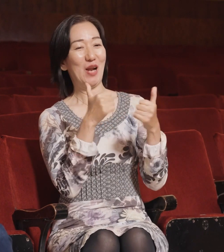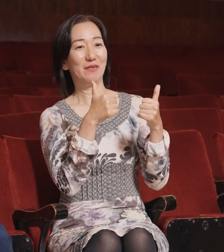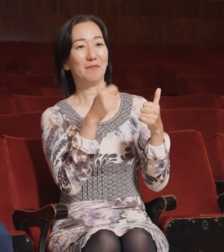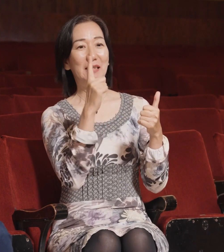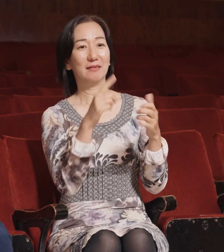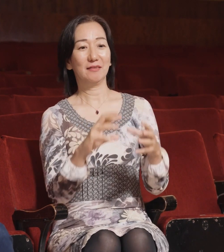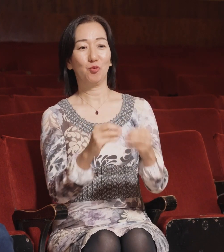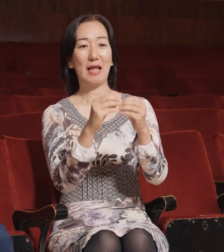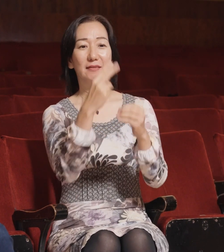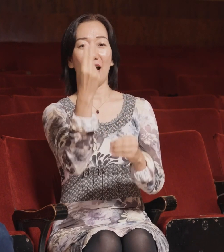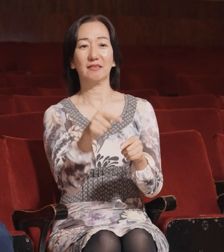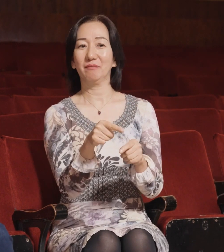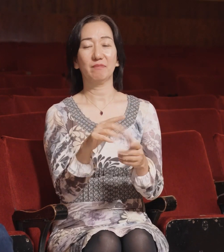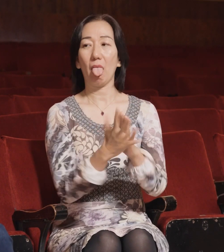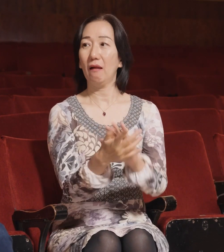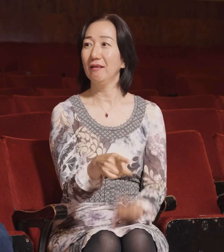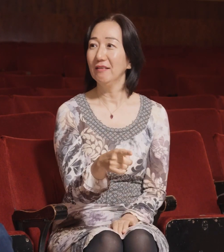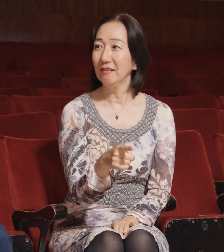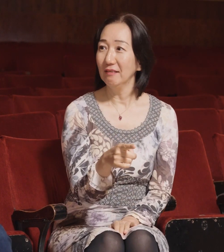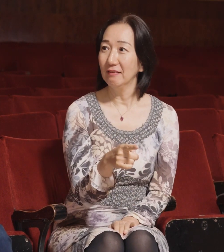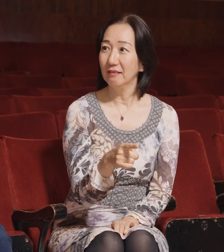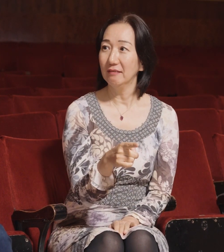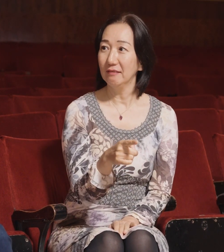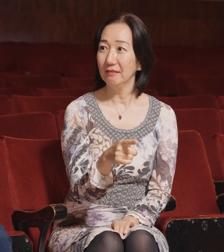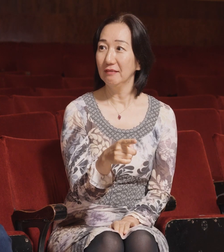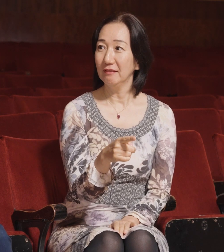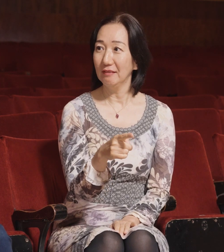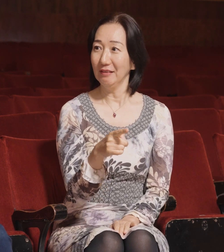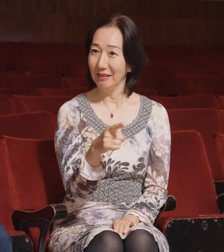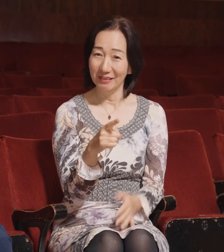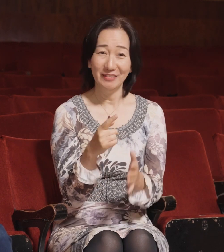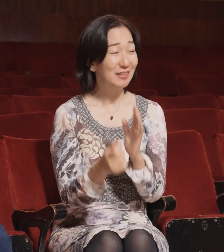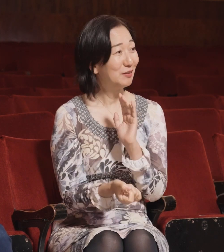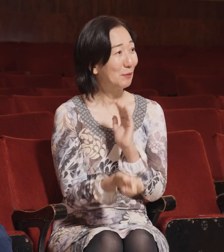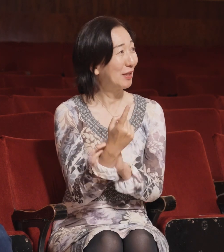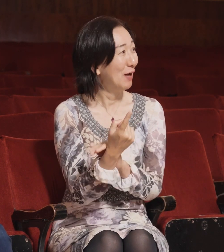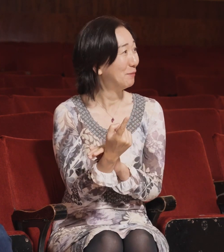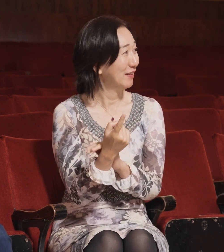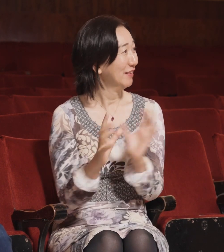and everyone's getting on great, but the art you create is... You know... not.